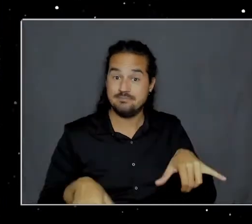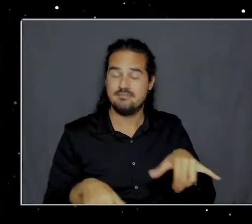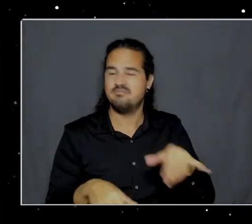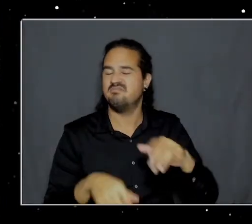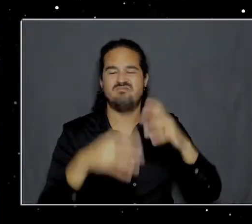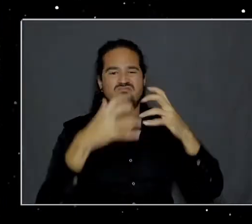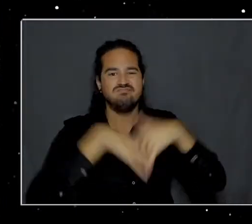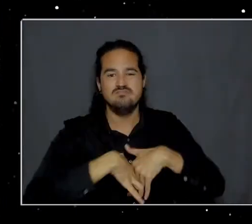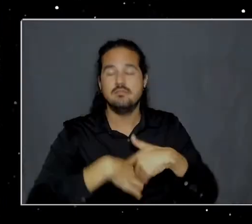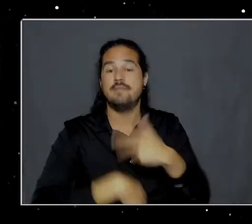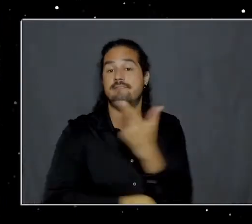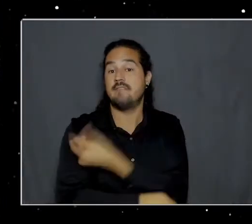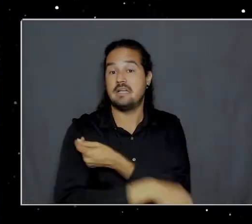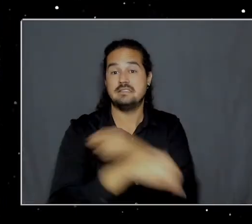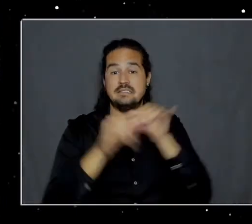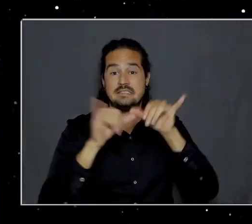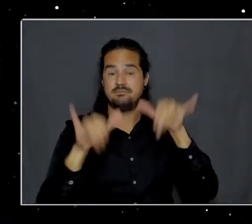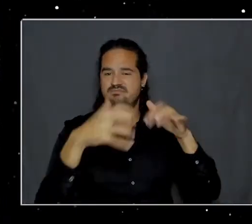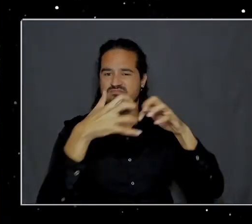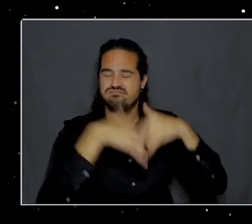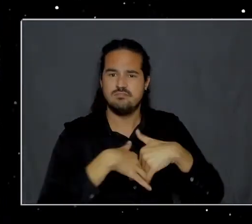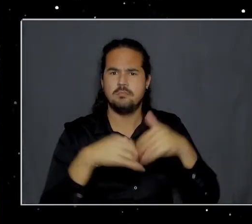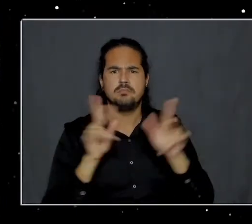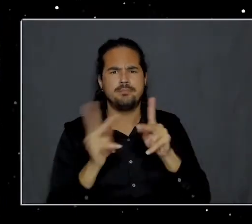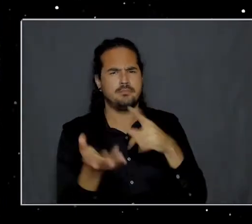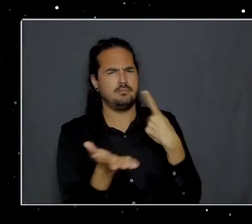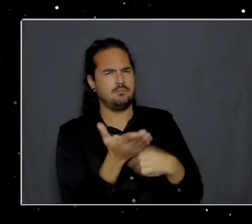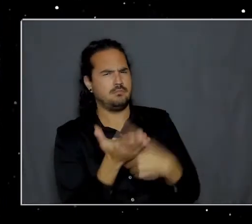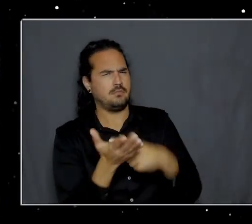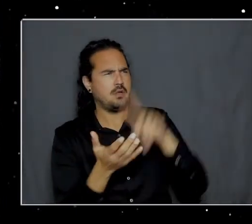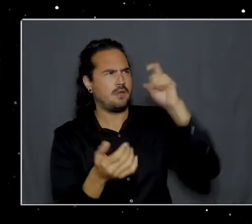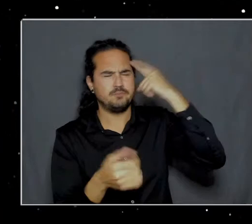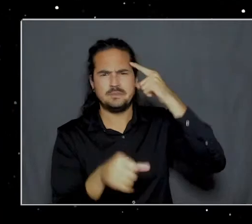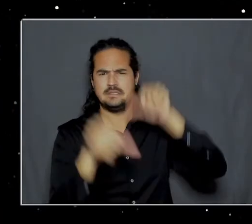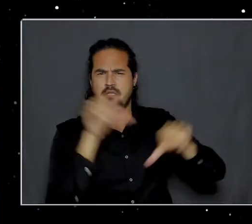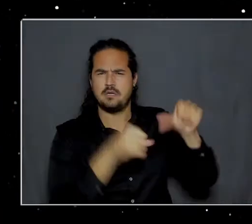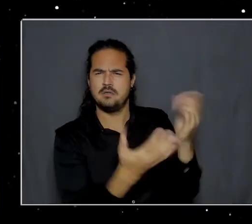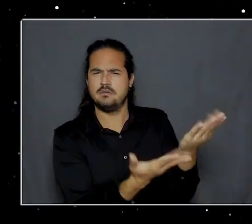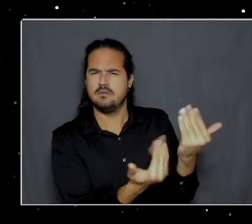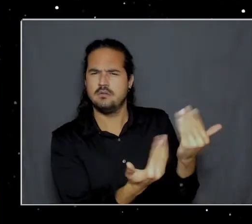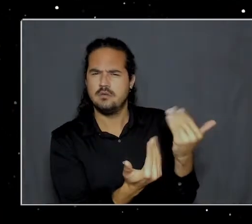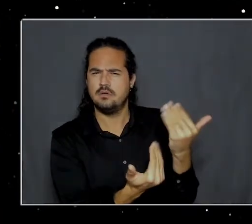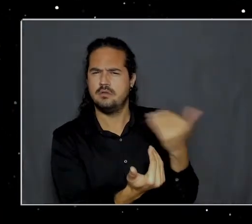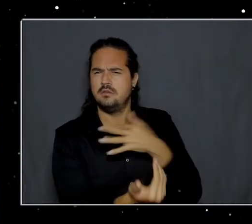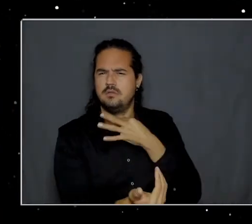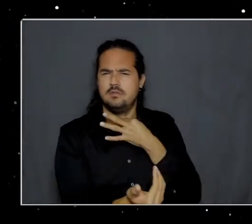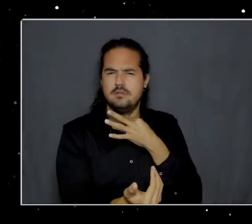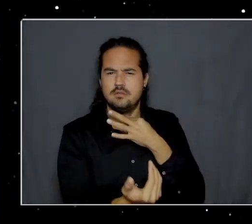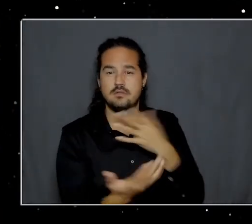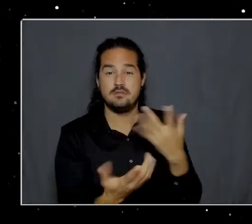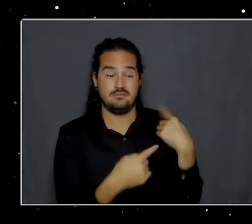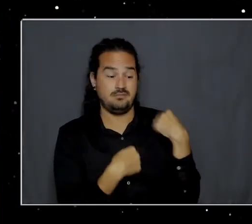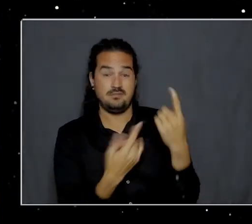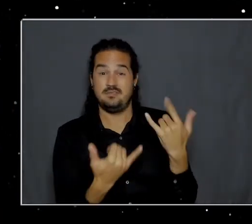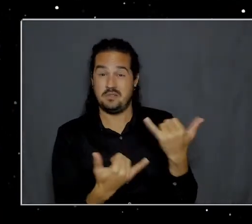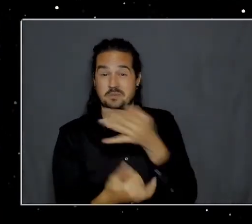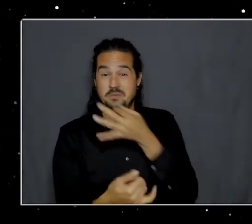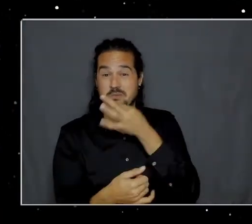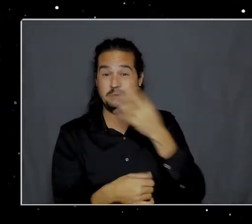TESTED, AND THEY BROKE. THE HEALTHCARE SYSTEM BROKE. THE IMMUNIZATION SYSTEM BROKE, THE KNOWLEDGE SYSTEM BROKE,